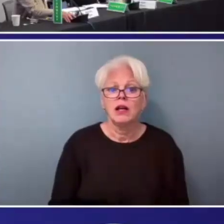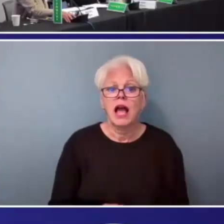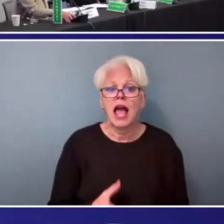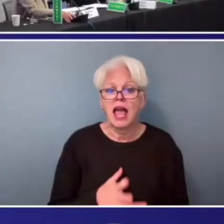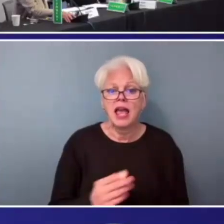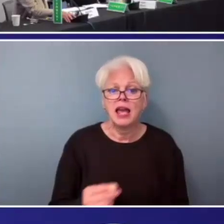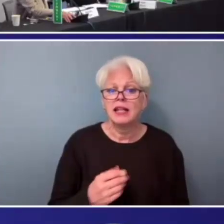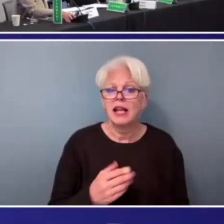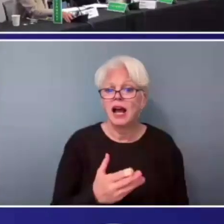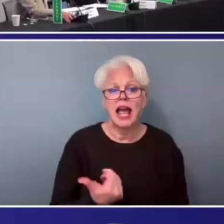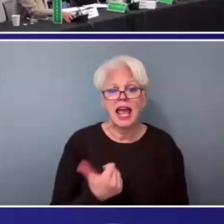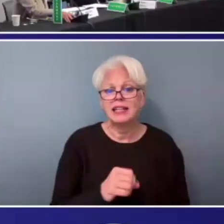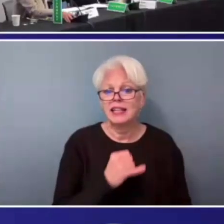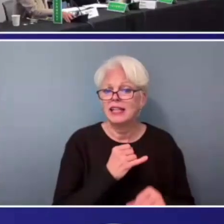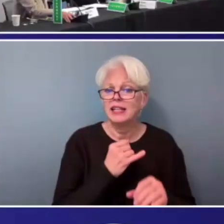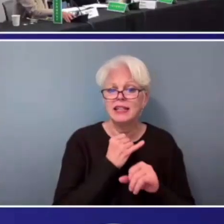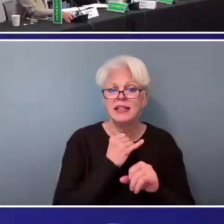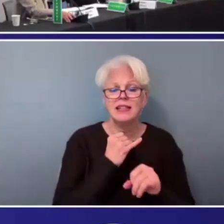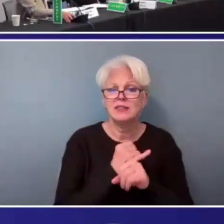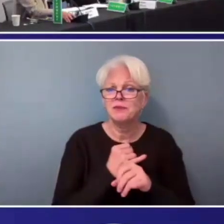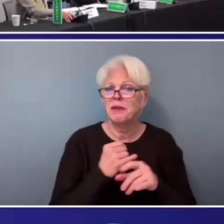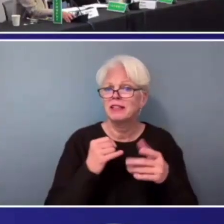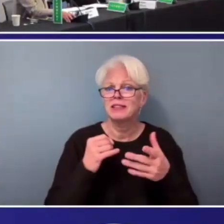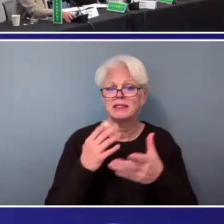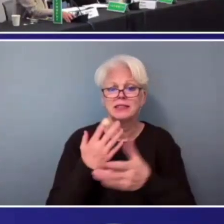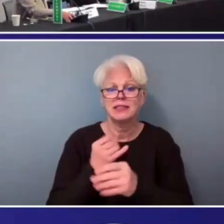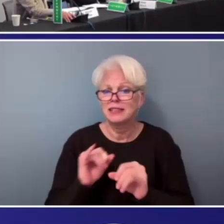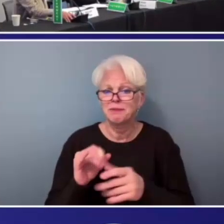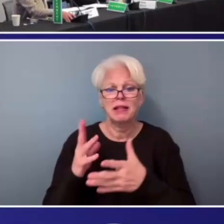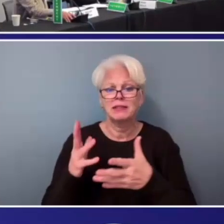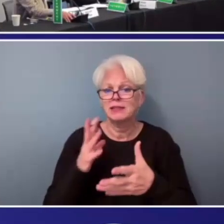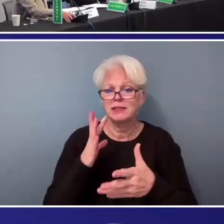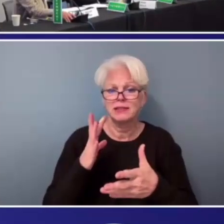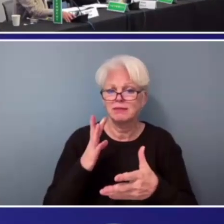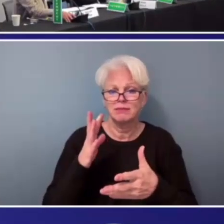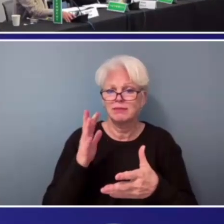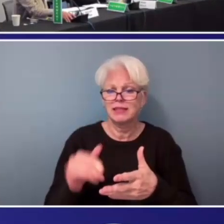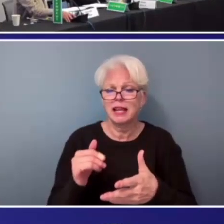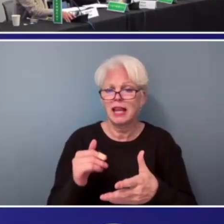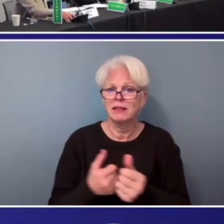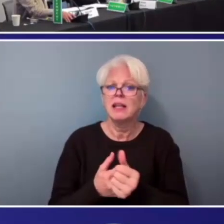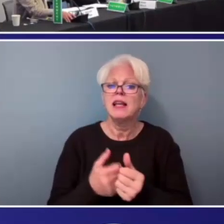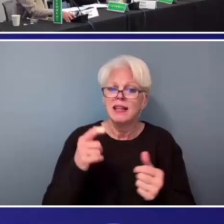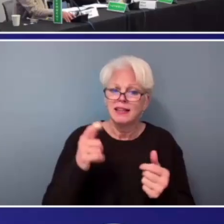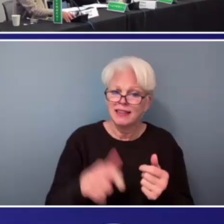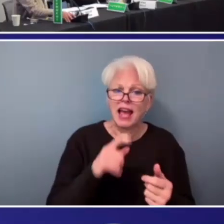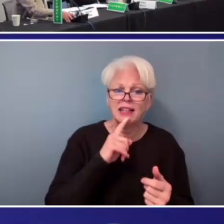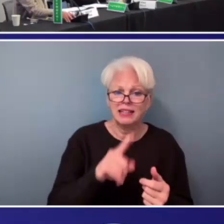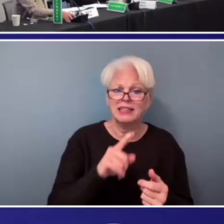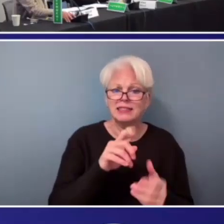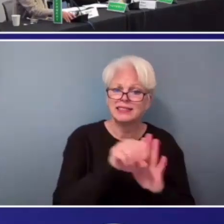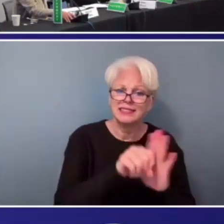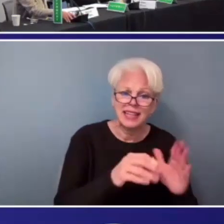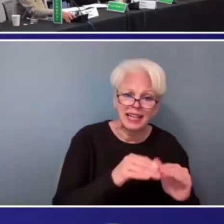We use it at the state level. We use it with the accreditations. It is the precise code by which we identify down to the precise academic program,